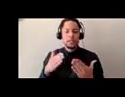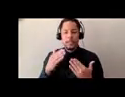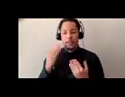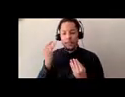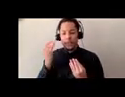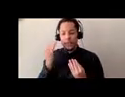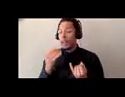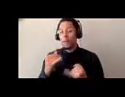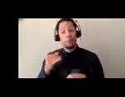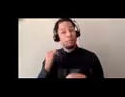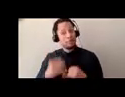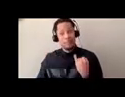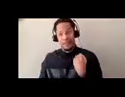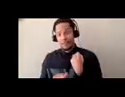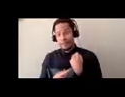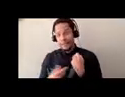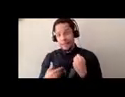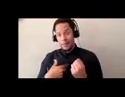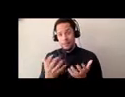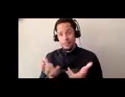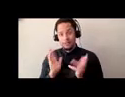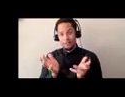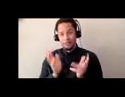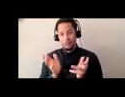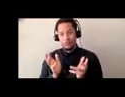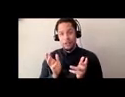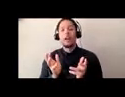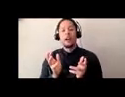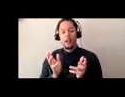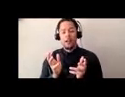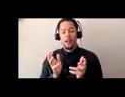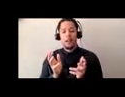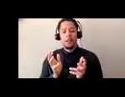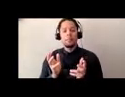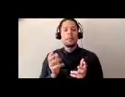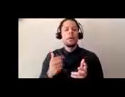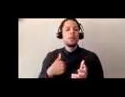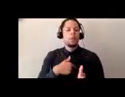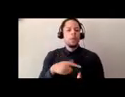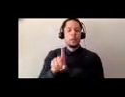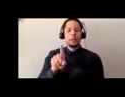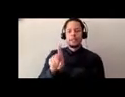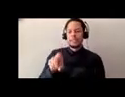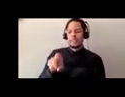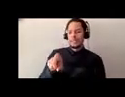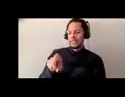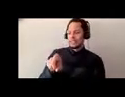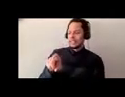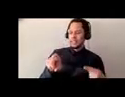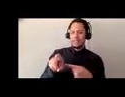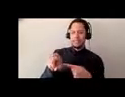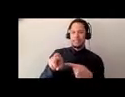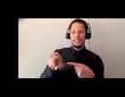it certainly. But what we'll need to make our collaborative efforts work.